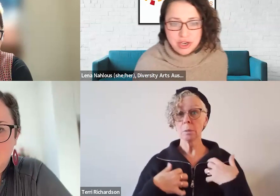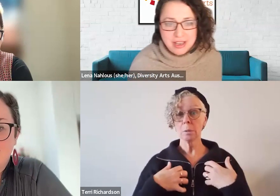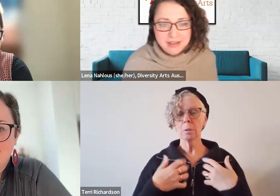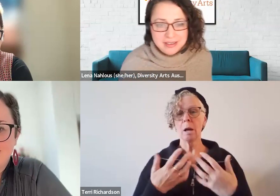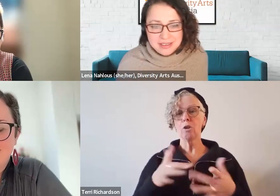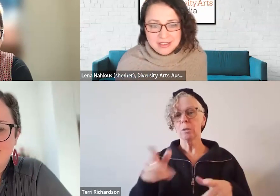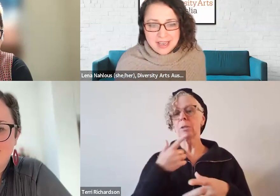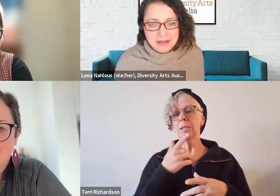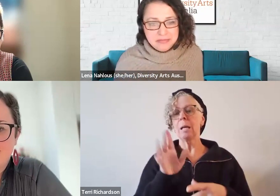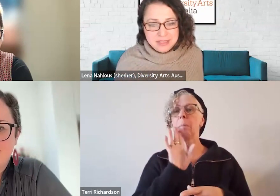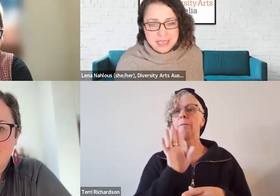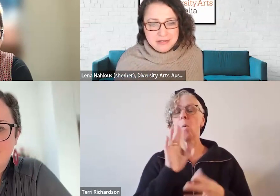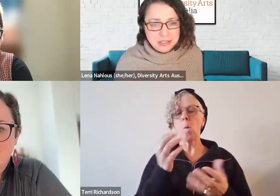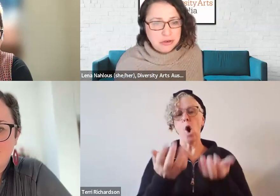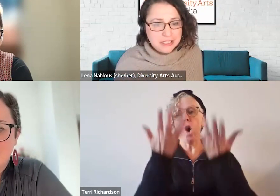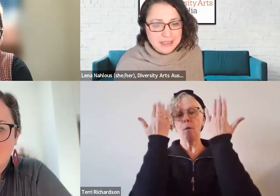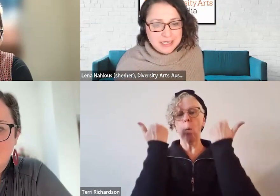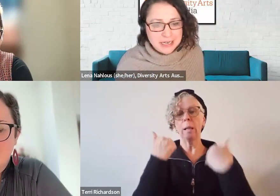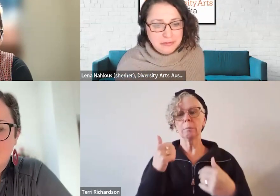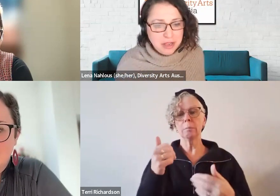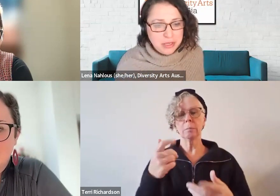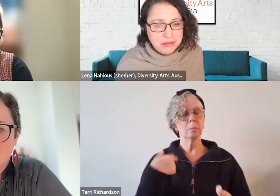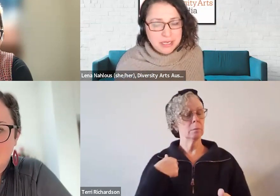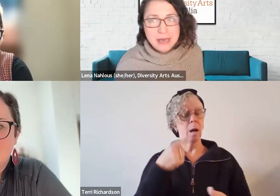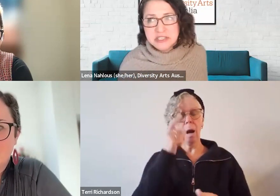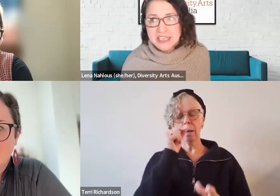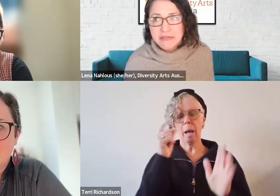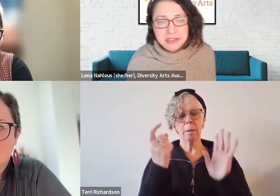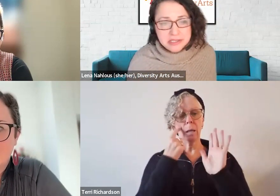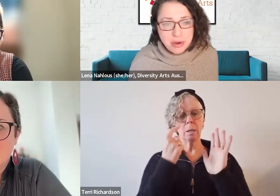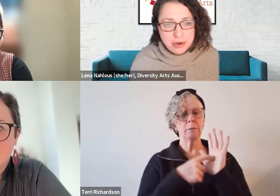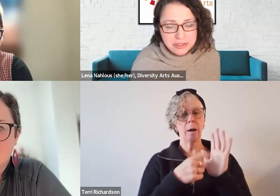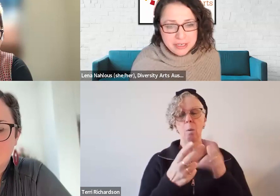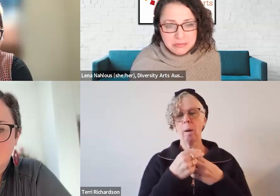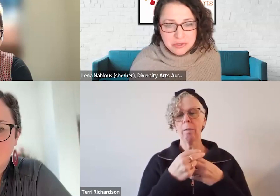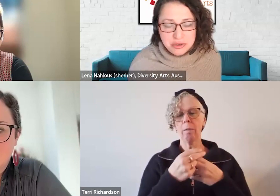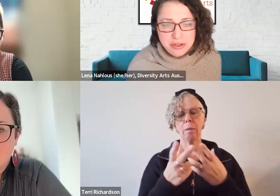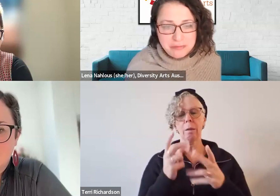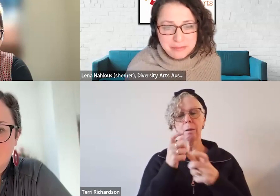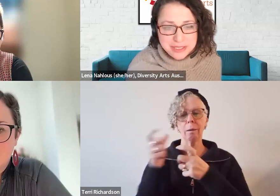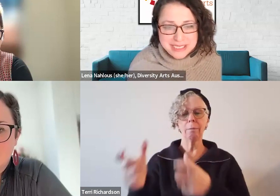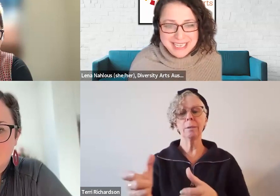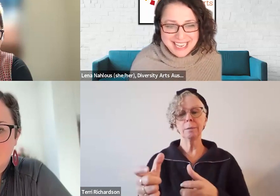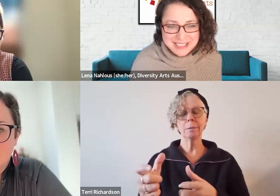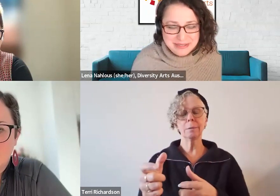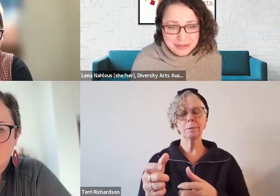which I can totally identify with when it comes to governance quite often, and I'm sure a lot of people listening can as well.